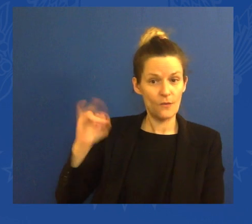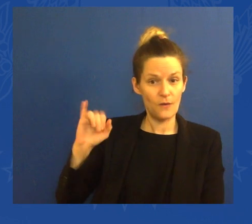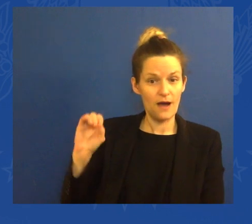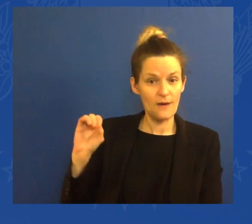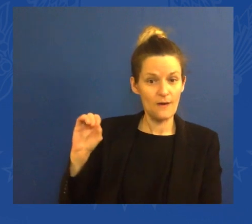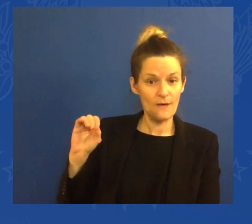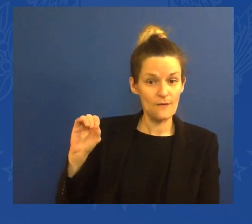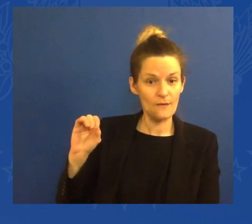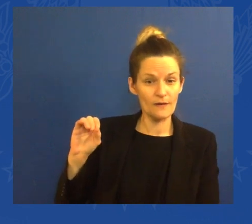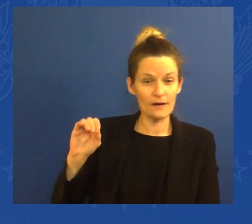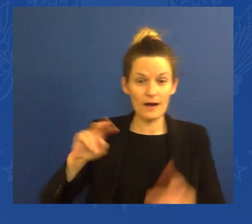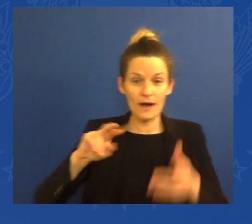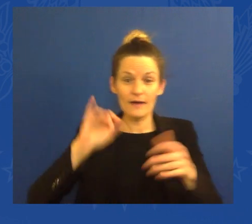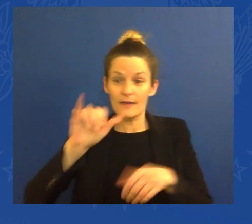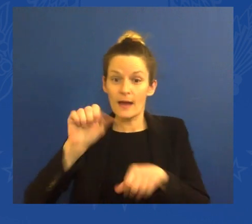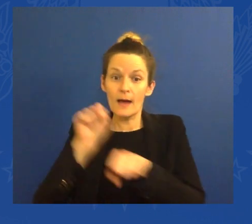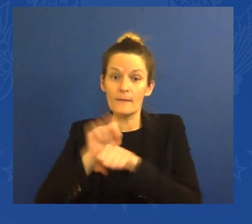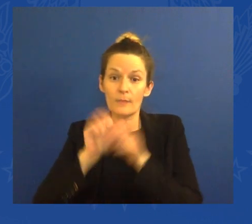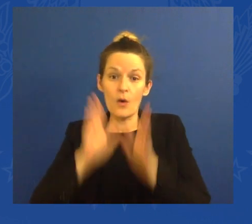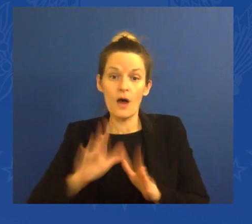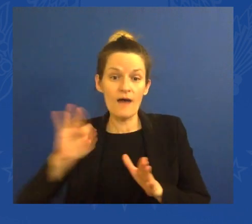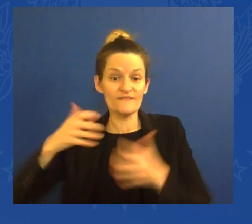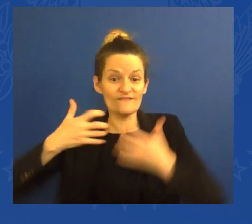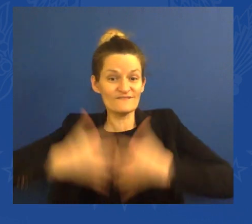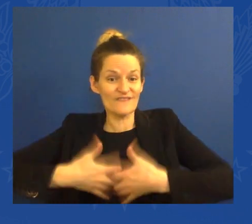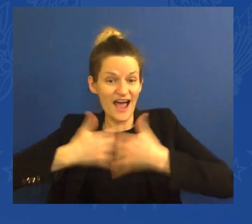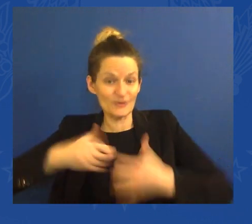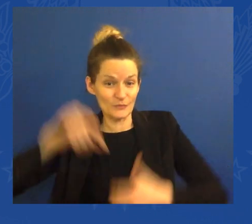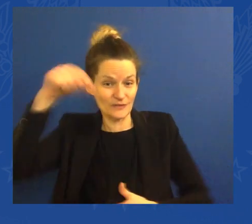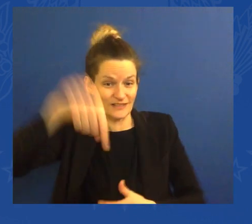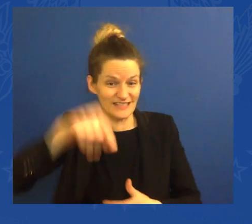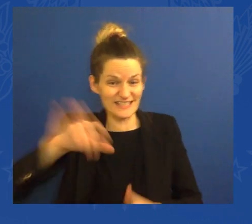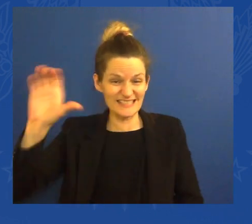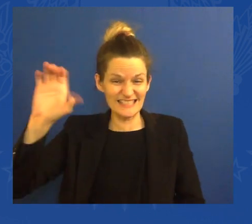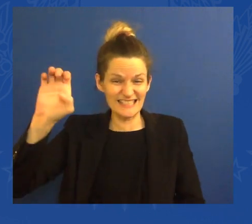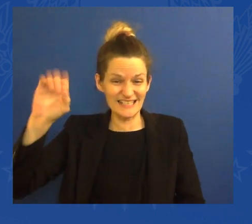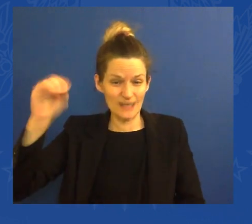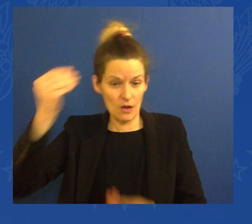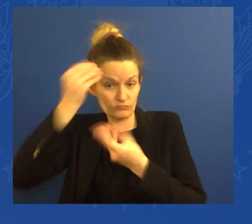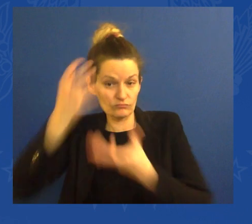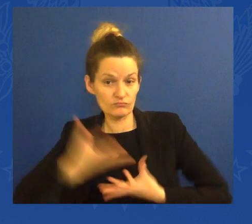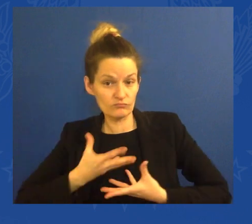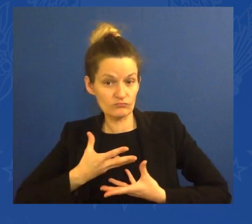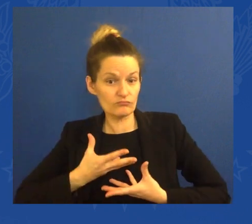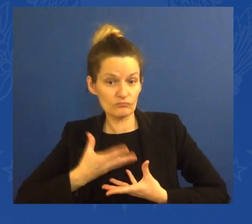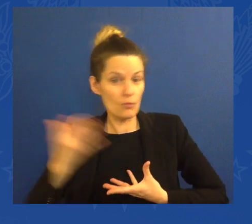average pay is going to be? One hundred and thirty-five thousand dollars a year.